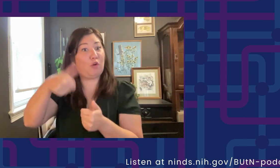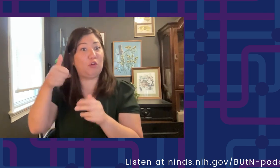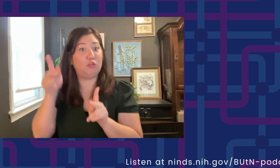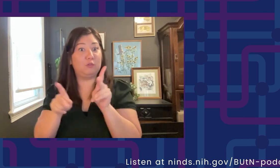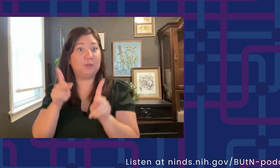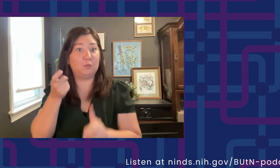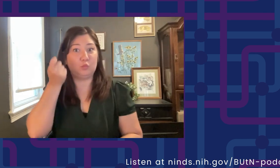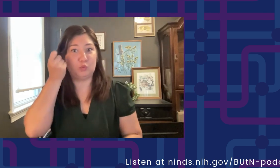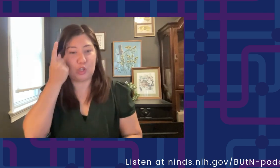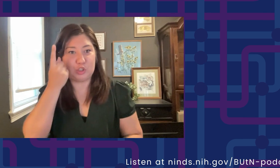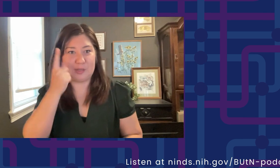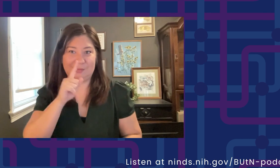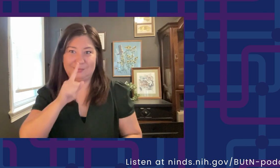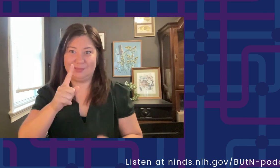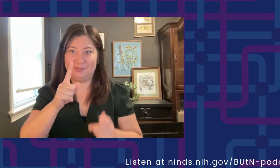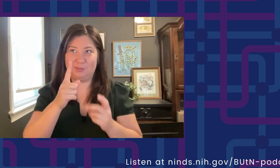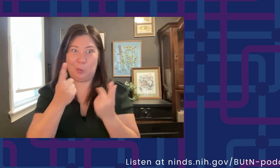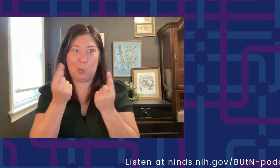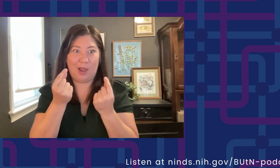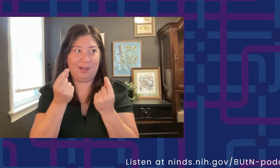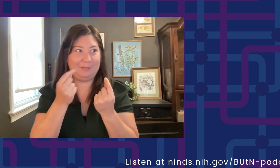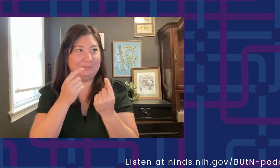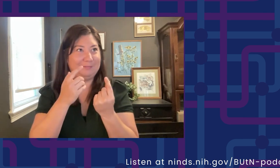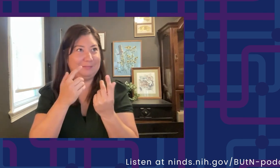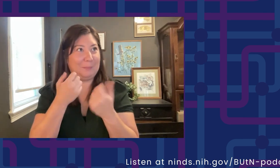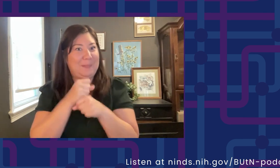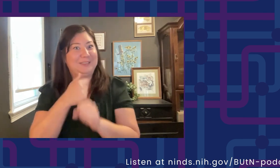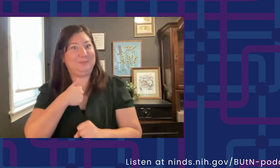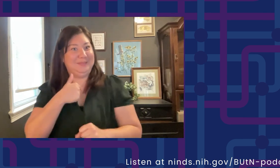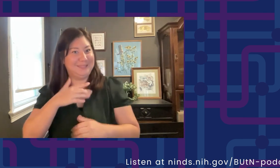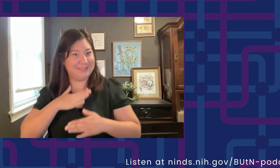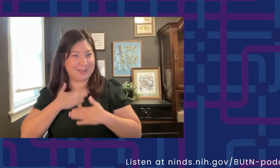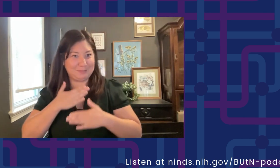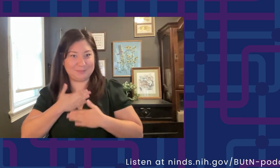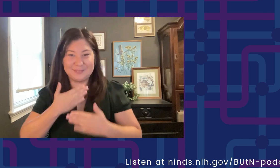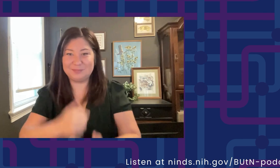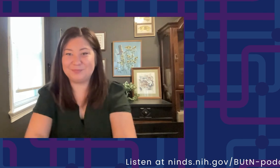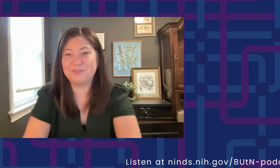It makes it easy for other people to understand the information. And that makes me happy!